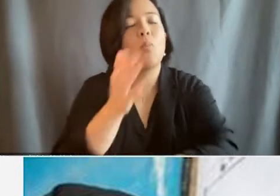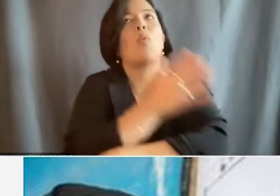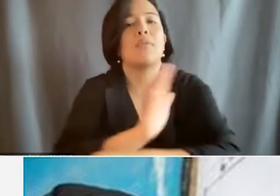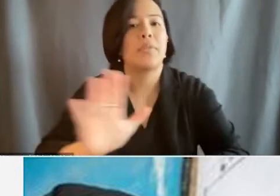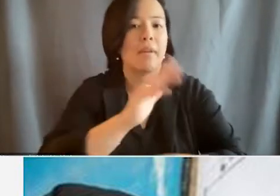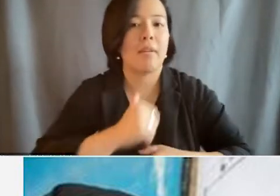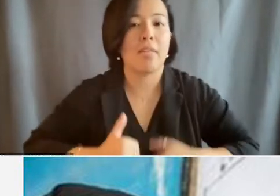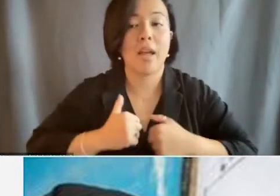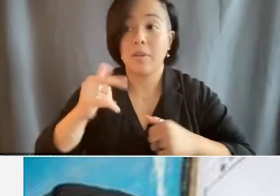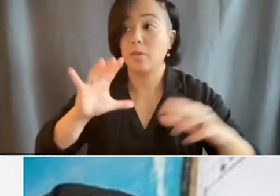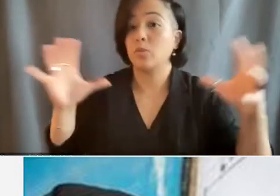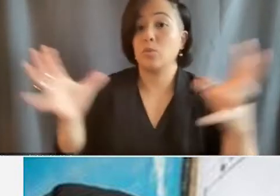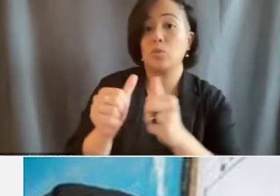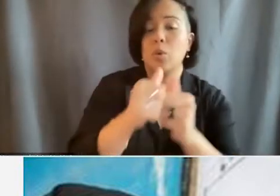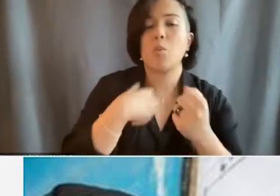Together we are providing educational opportunities to 80,000 girls and young women in regions disproportionately impacted by protracted crisis and disruptions and also